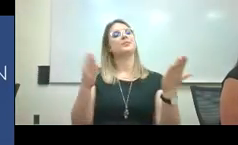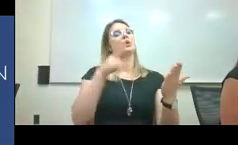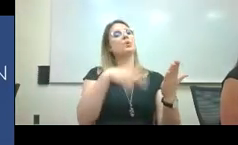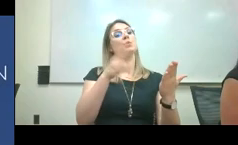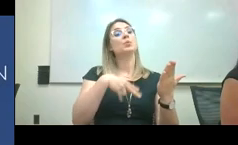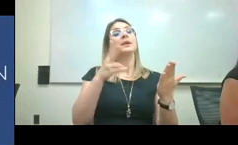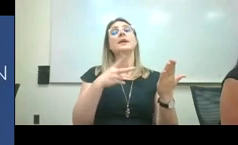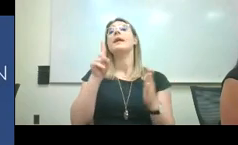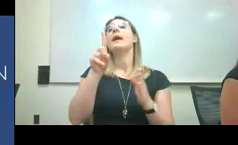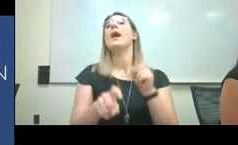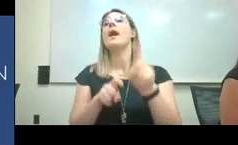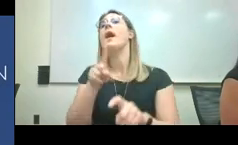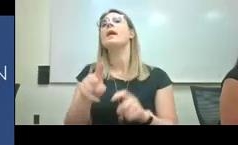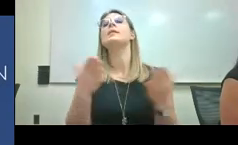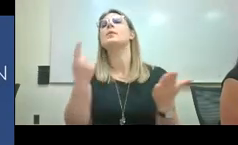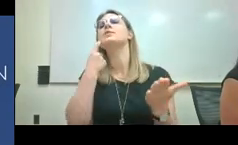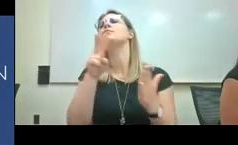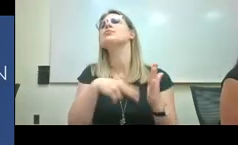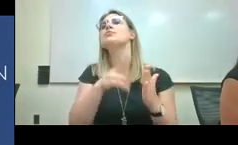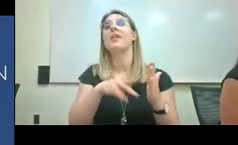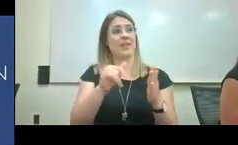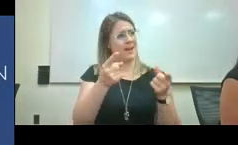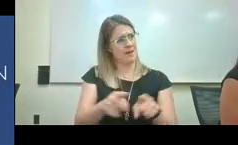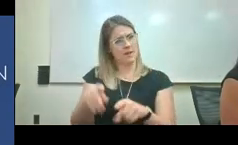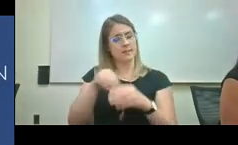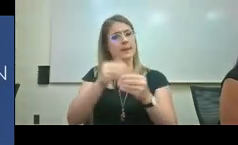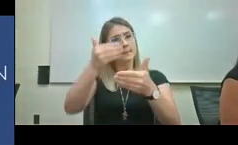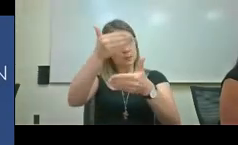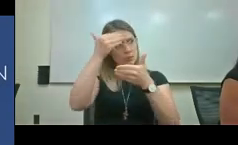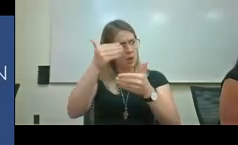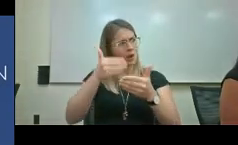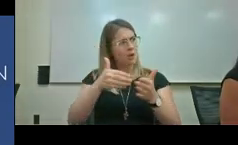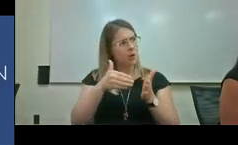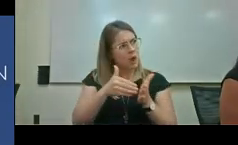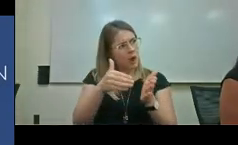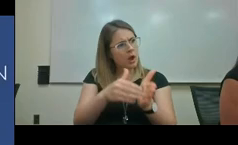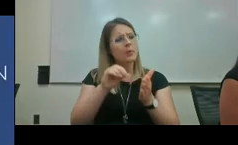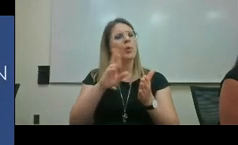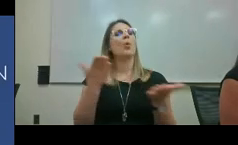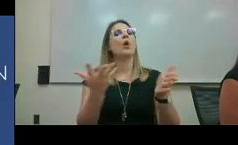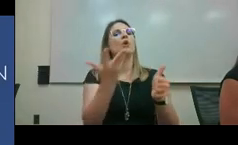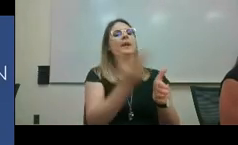Were you seeing this in Morocco? Was this something that was common? And what are the gaps around signing stories